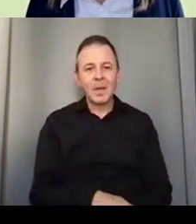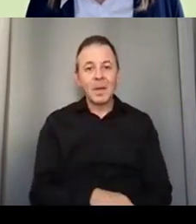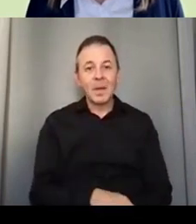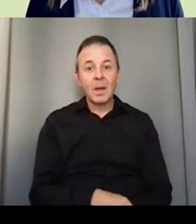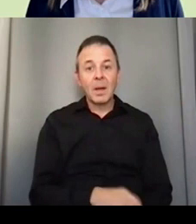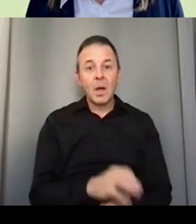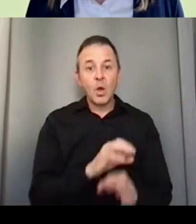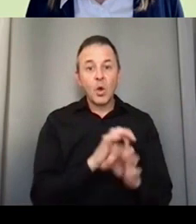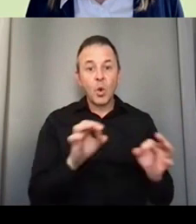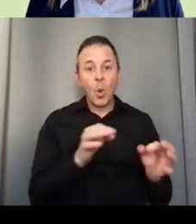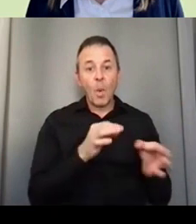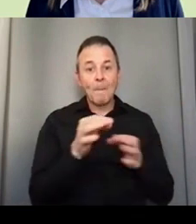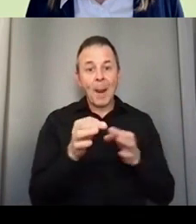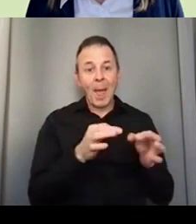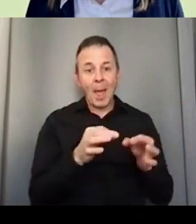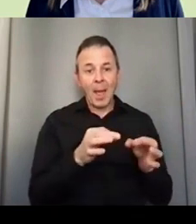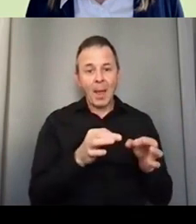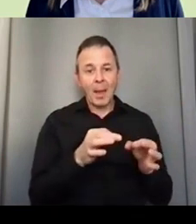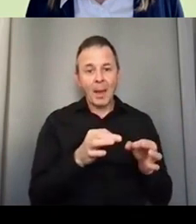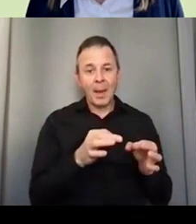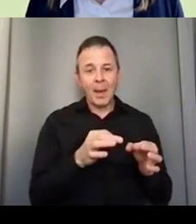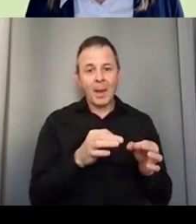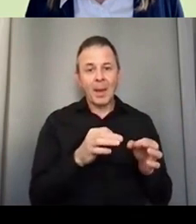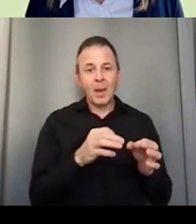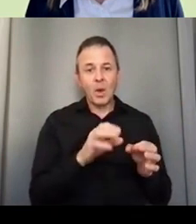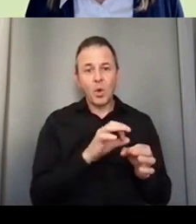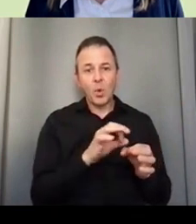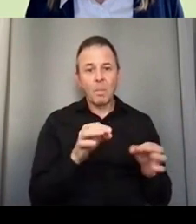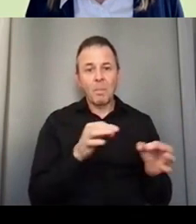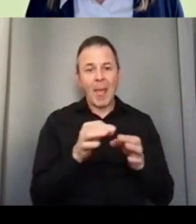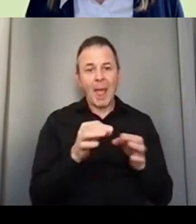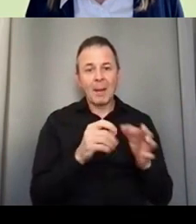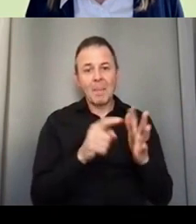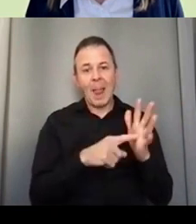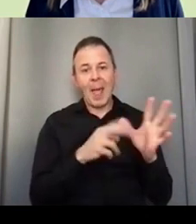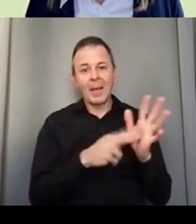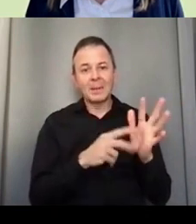reassessments can be done potentially you might have four months left at the